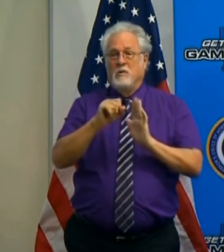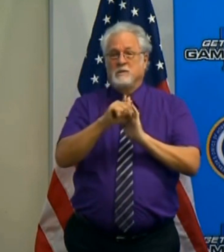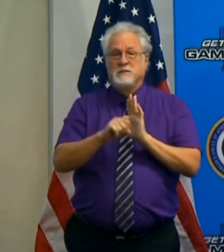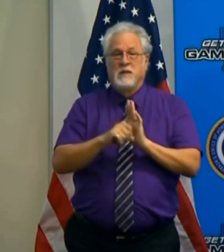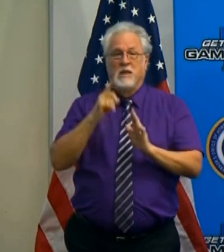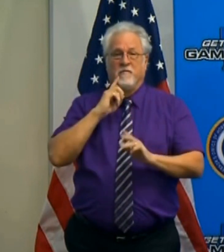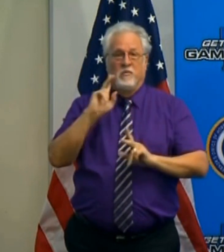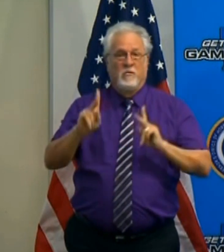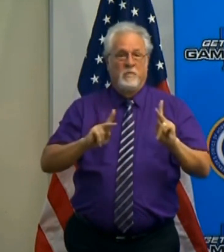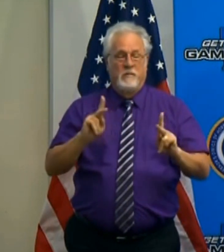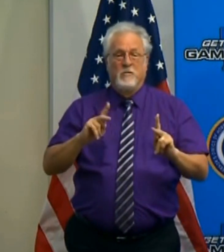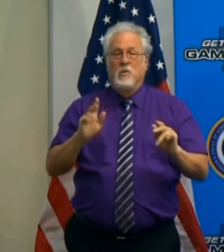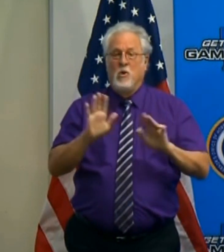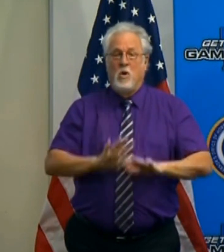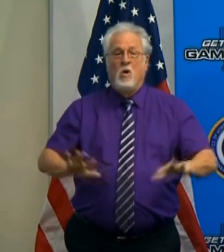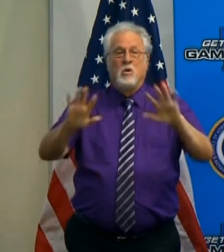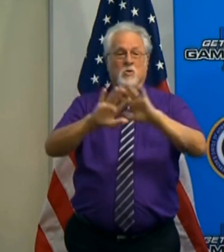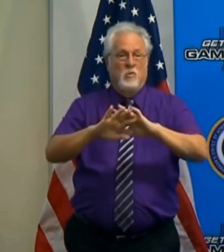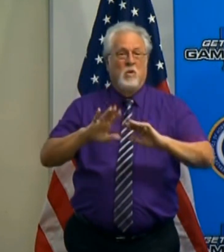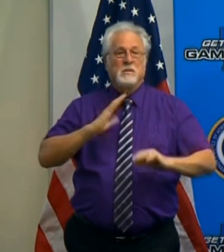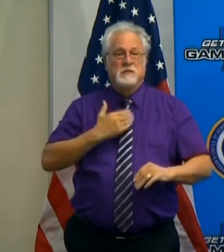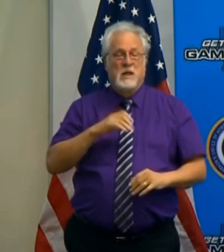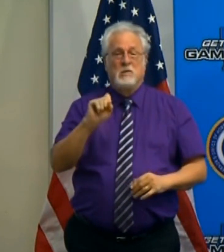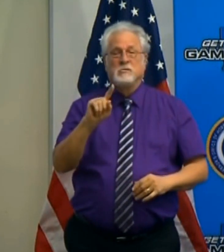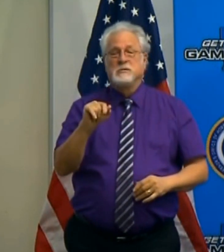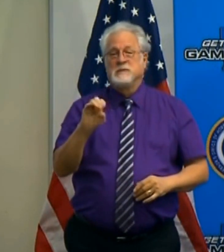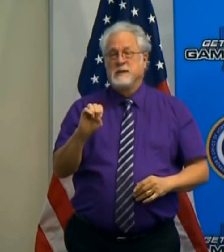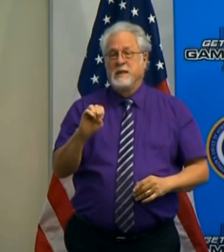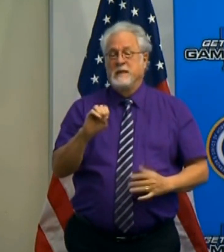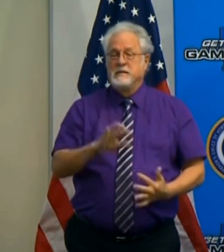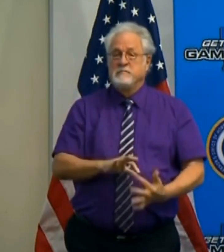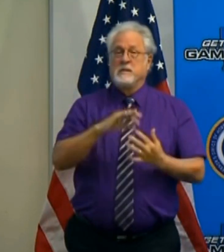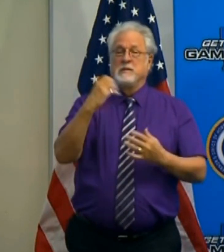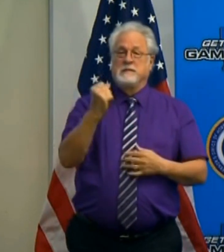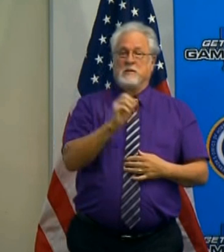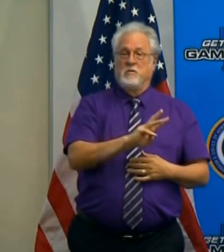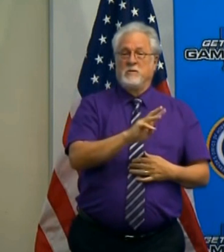for people all across uh our state particularly in southwest louisiana